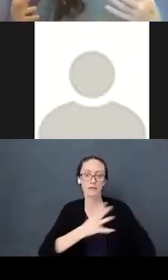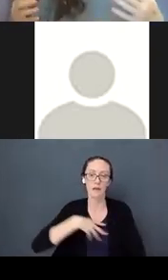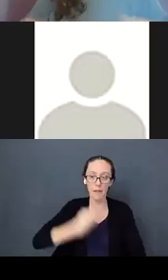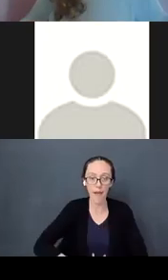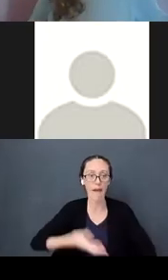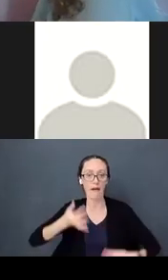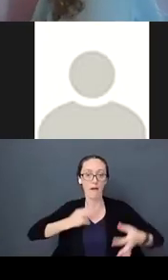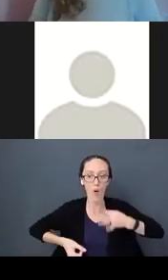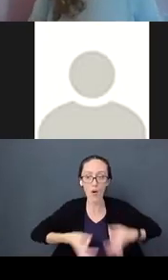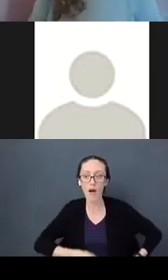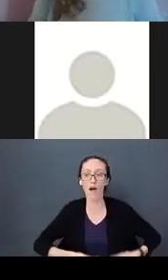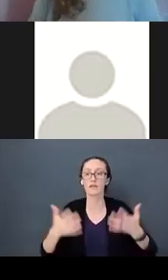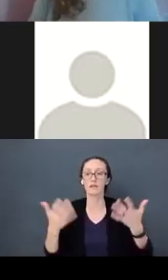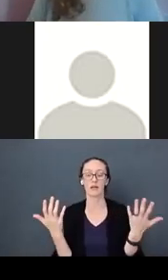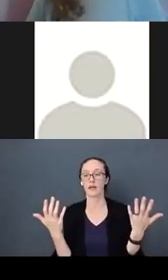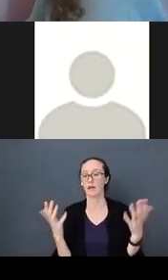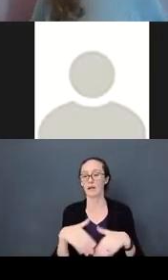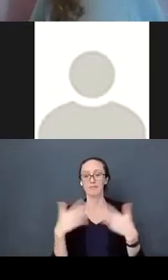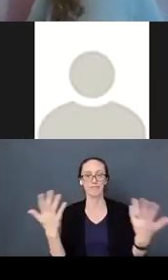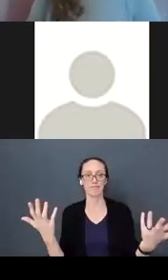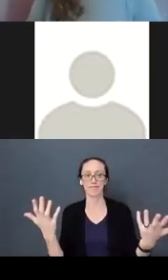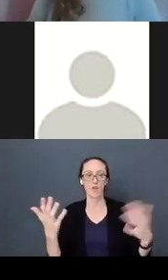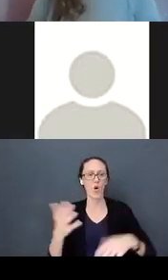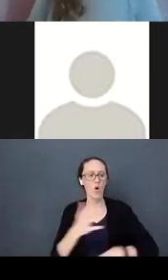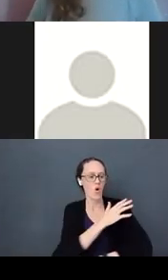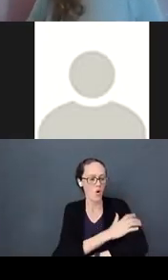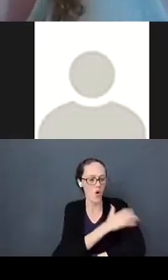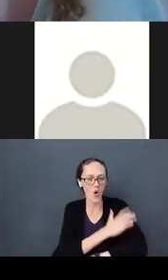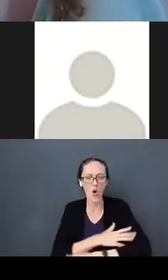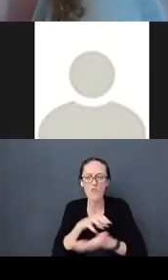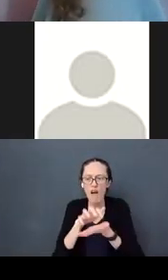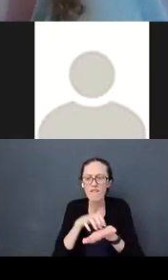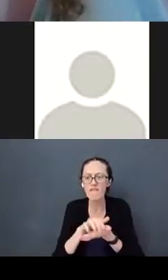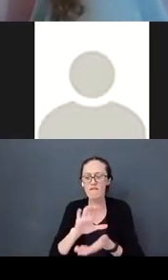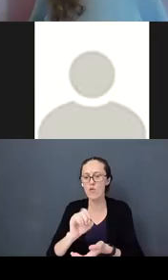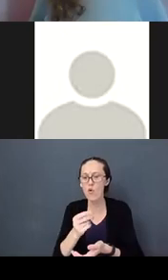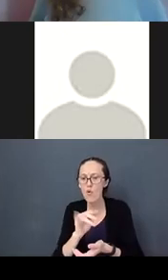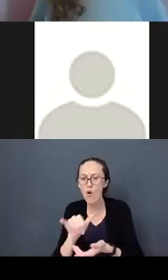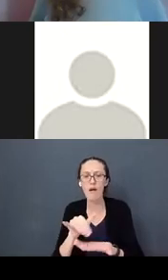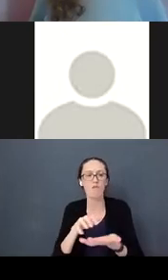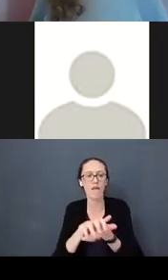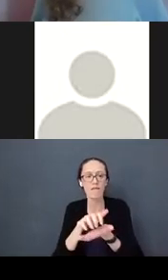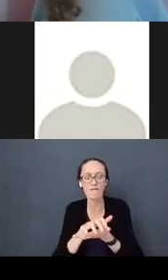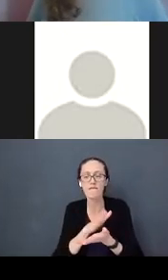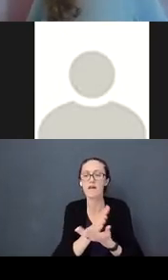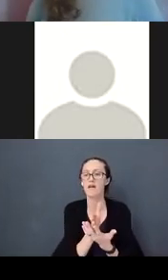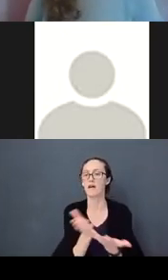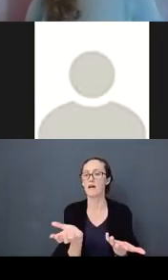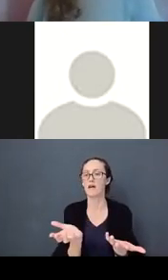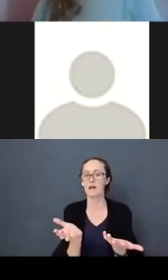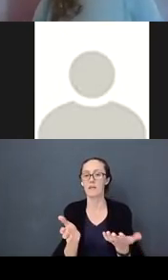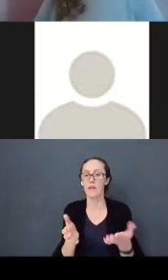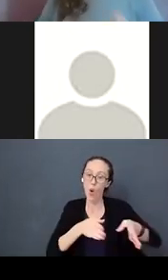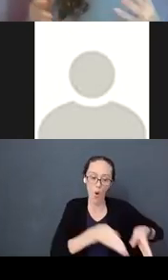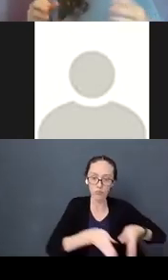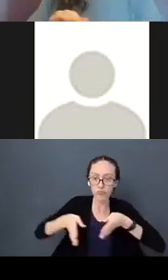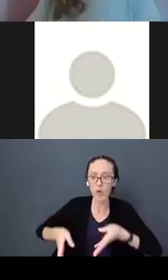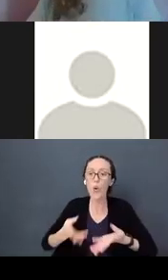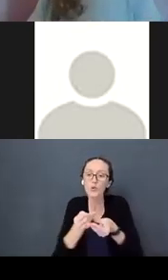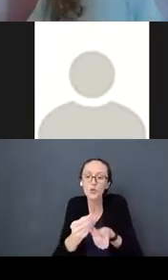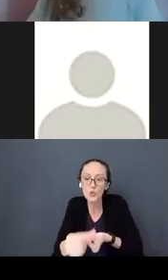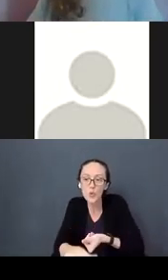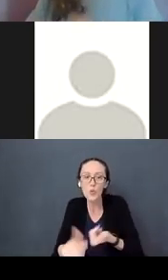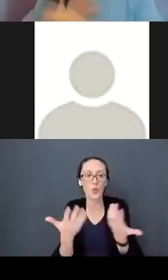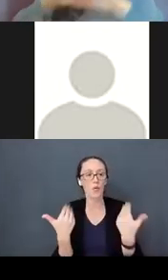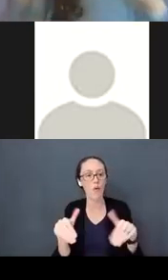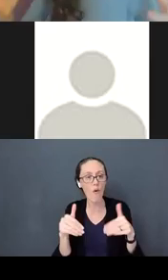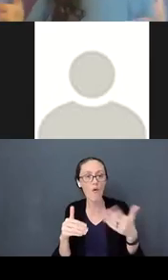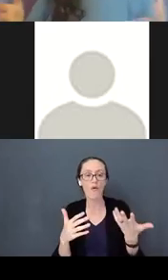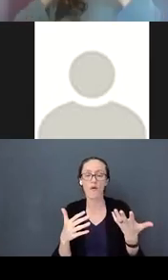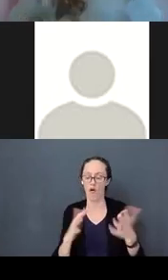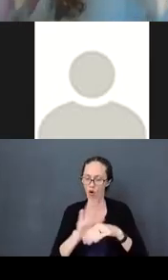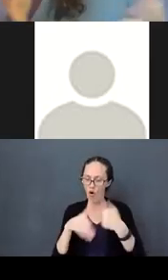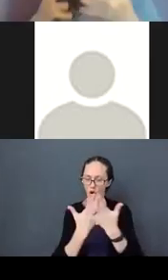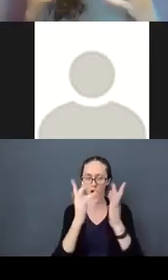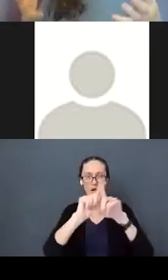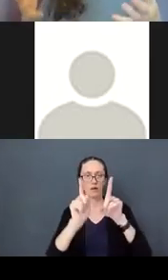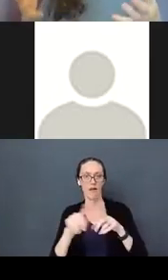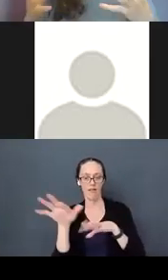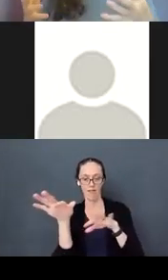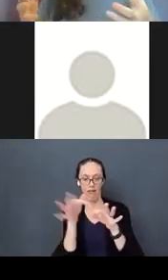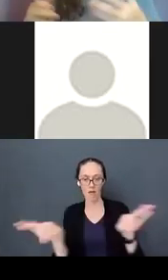and corduroy is rough and our leggings are smooth. All the language around the day.